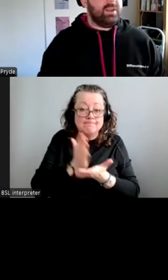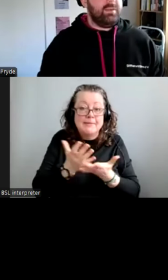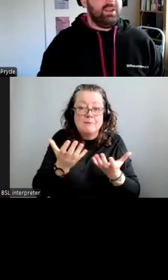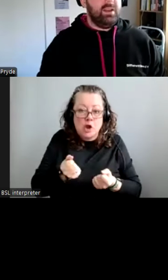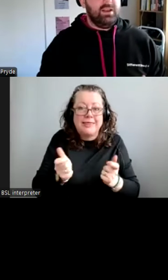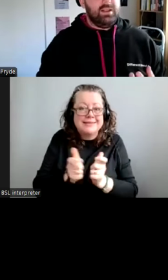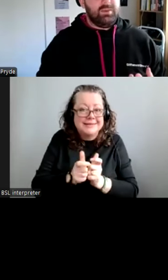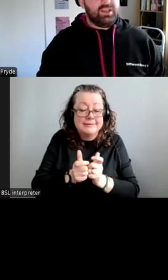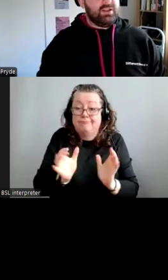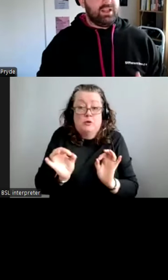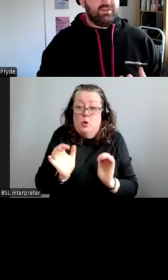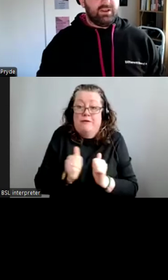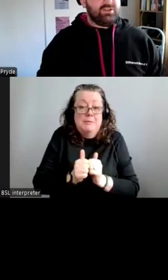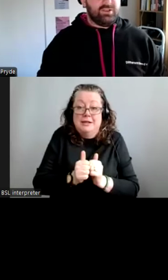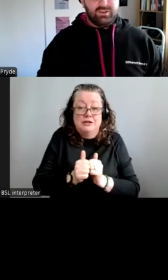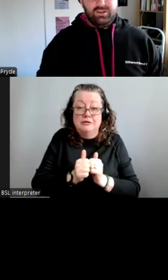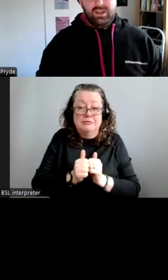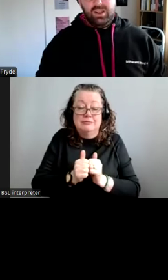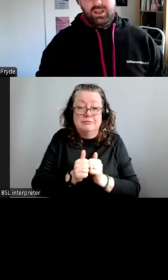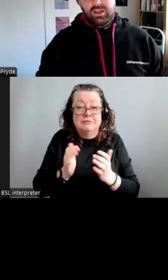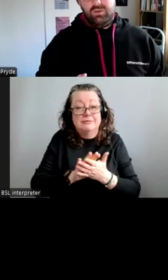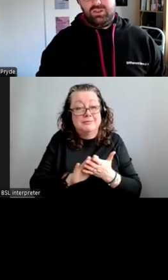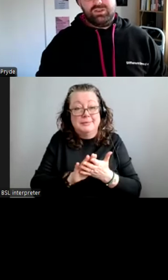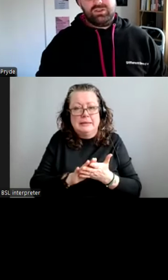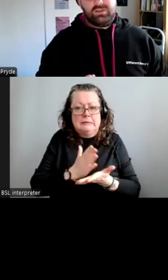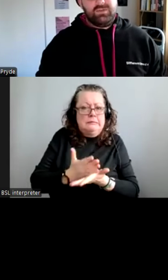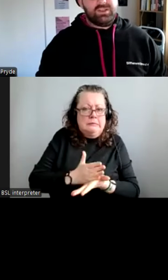from that. They will be left unsure, which usually leaves